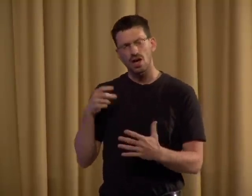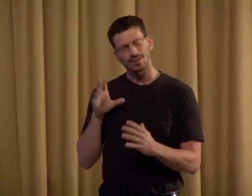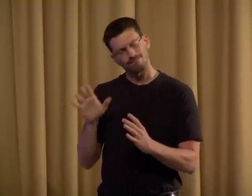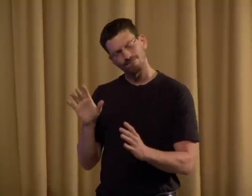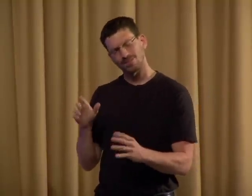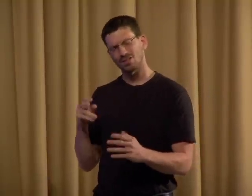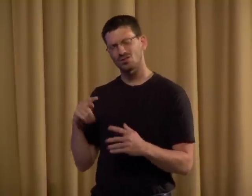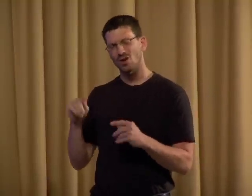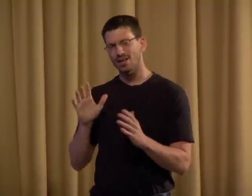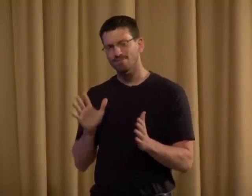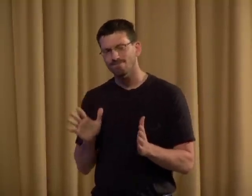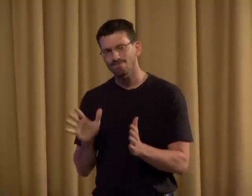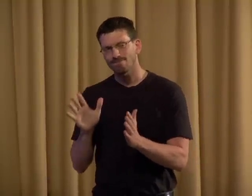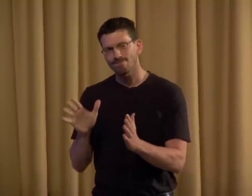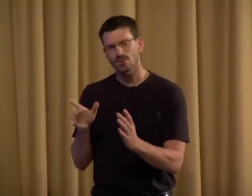She's had a long life, has a big family, had a wonderful marriage. Now's the time, gently, to encourage her to let go.